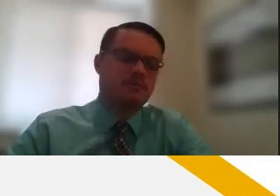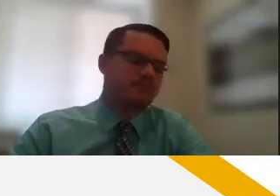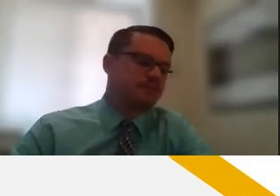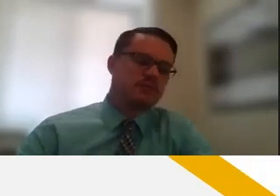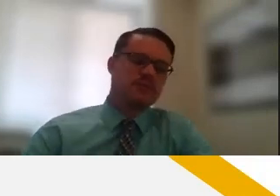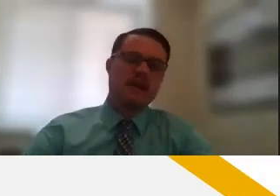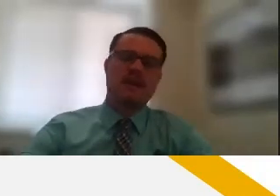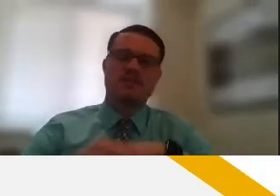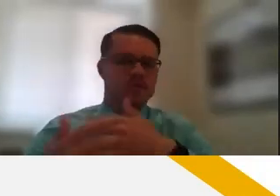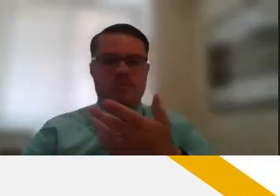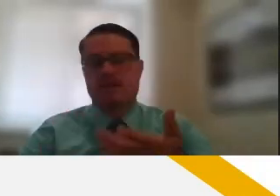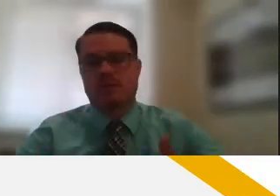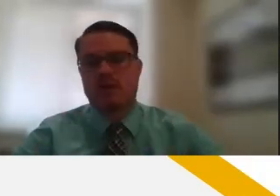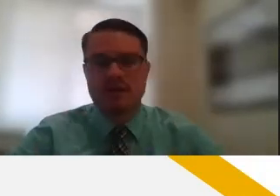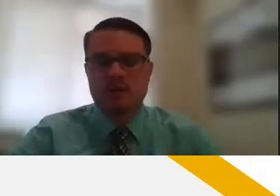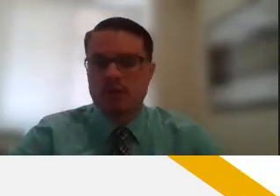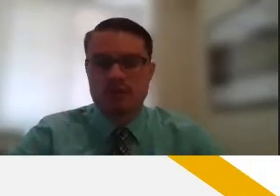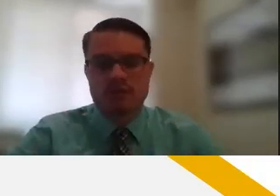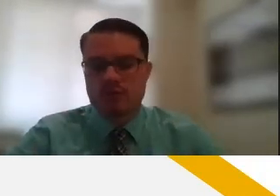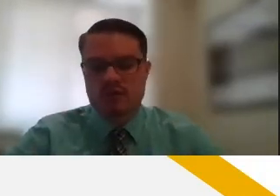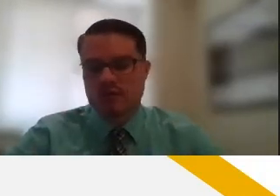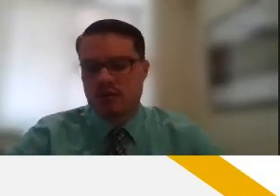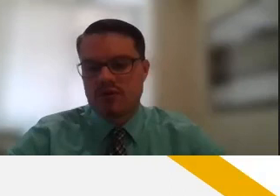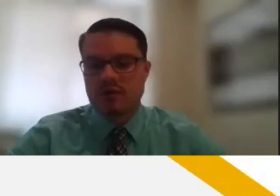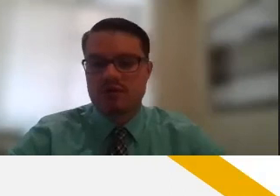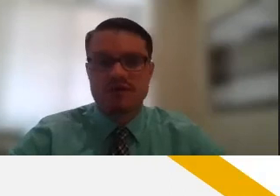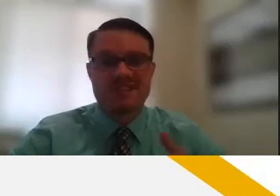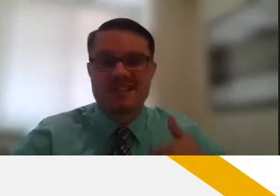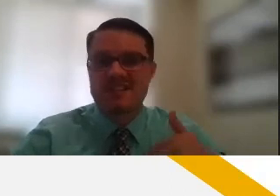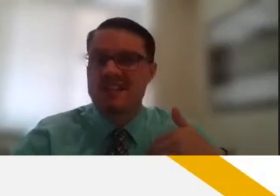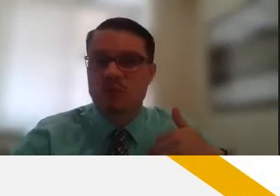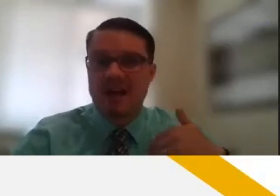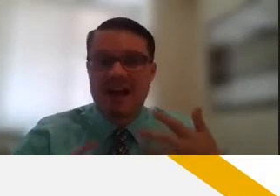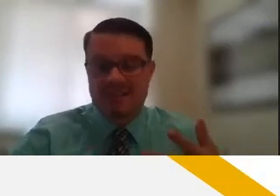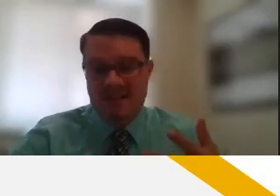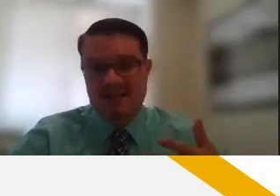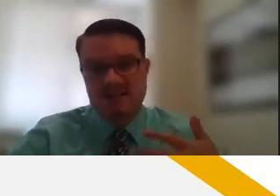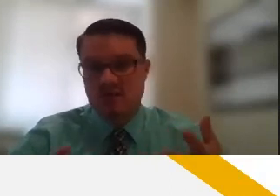And as we already know those are students who just need equal access